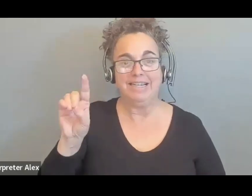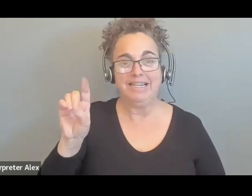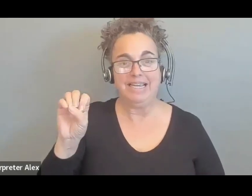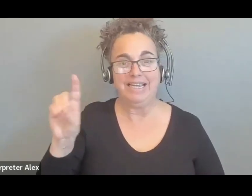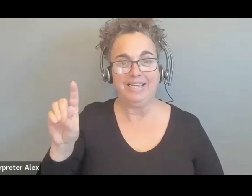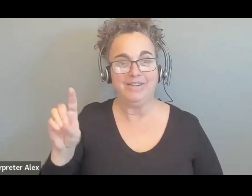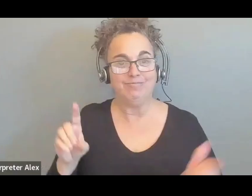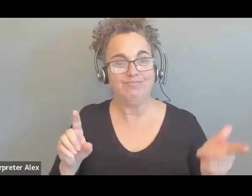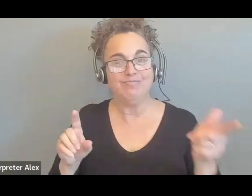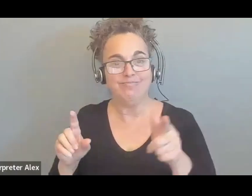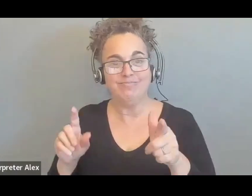Kelsey?